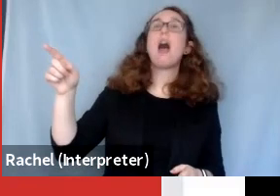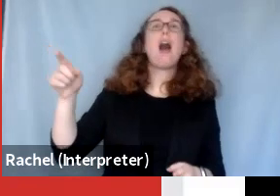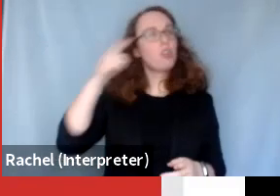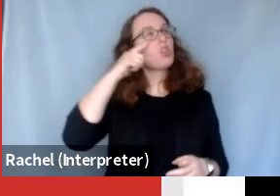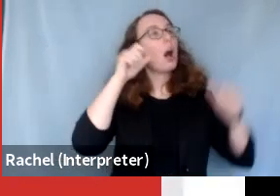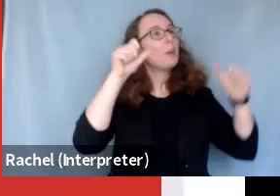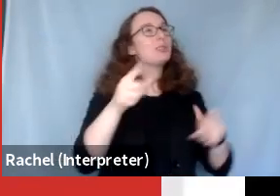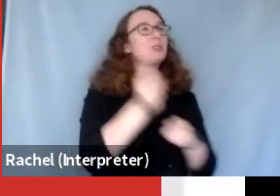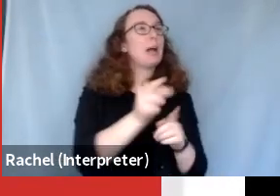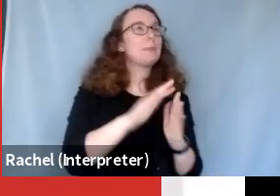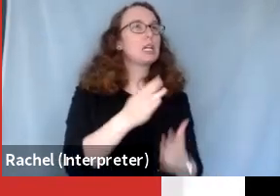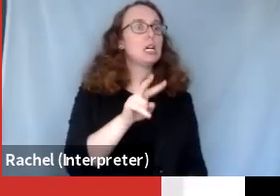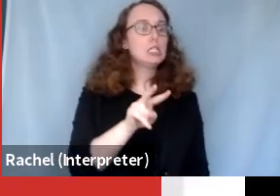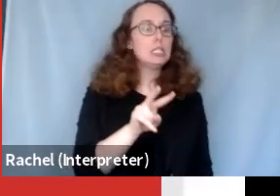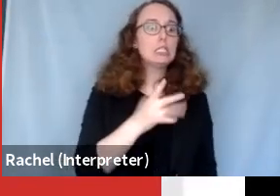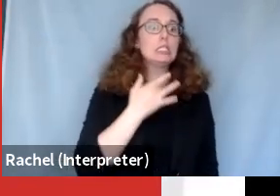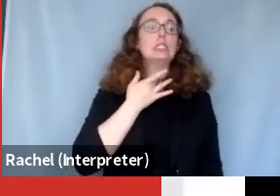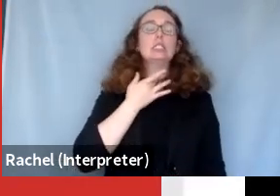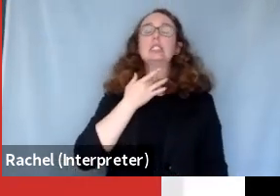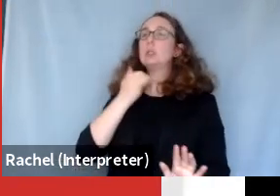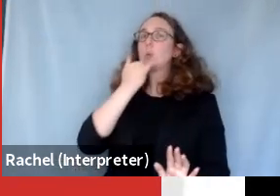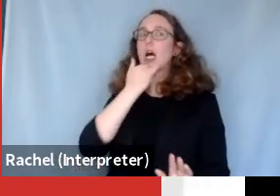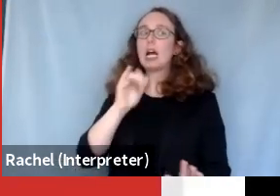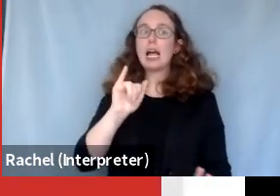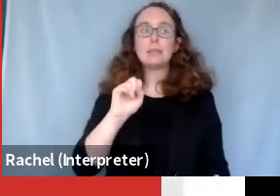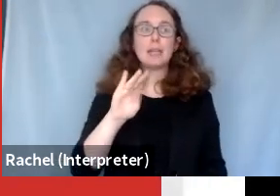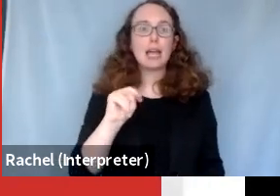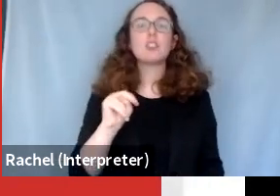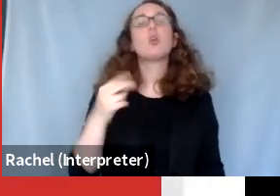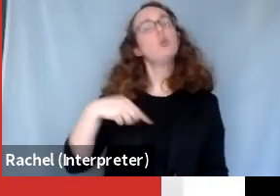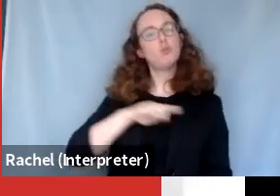but the wrong ISBN, we'll certainly be accommodating for that too.